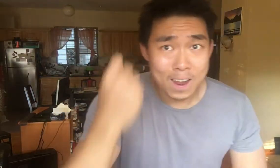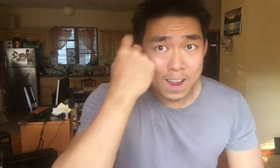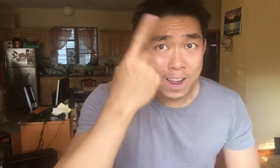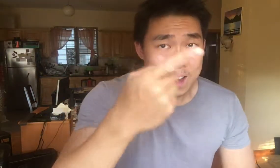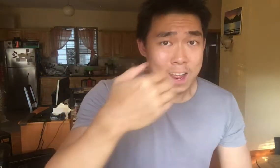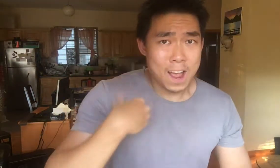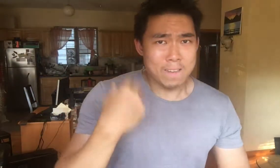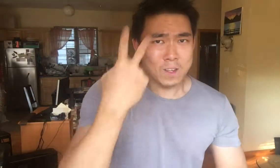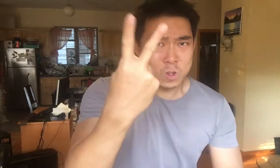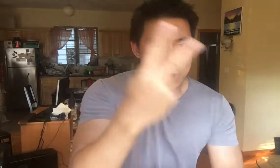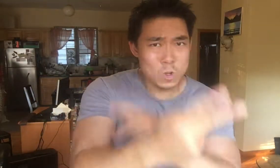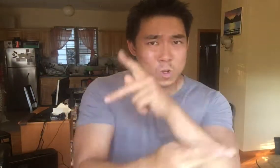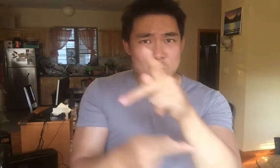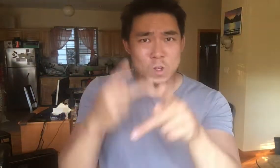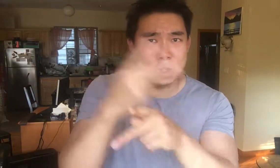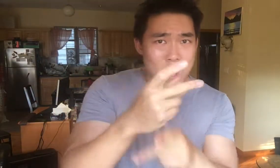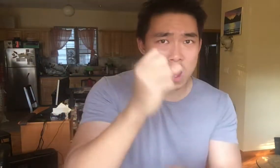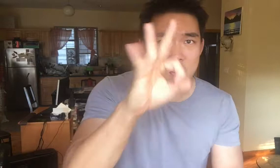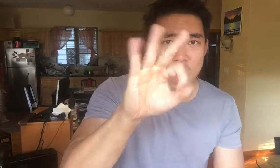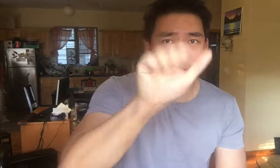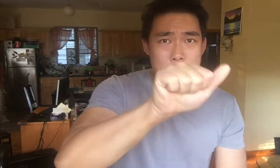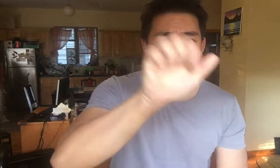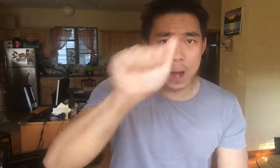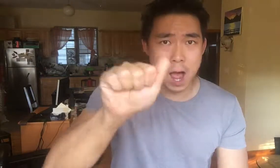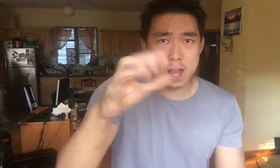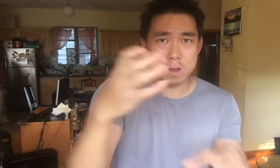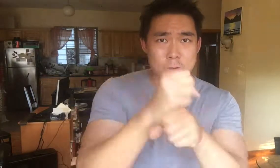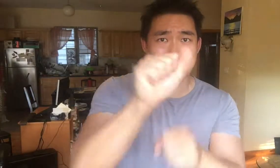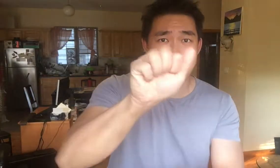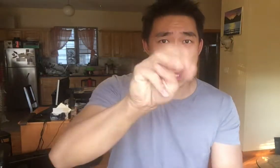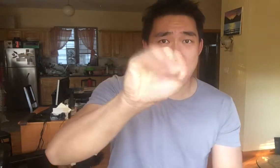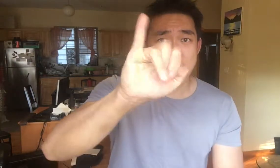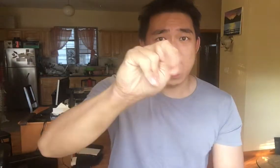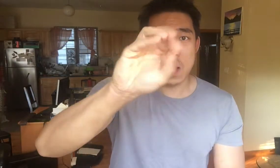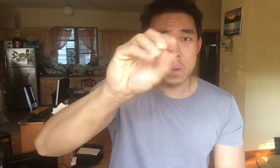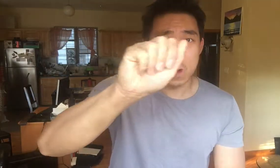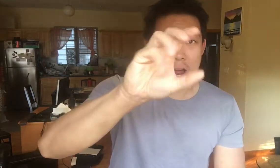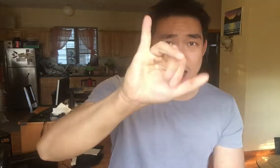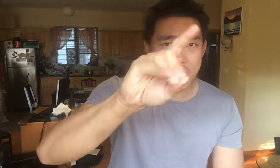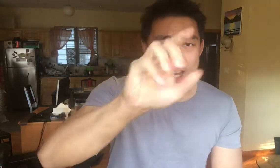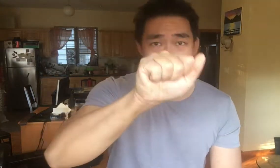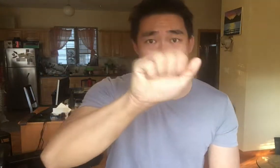There are two main categories of amino acids in the body.